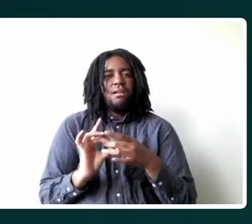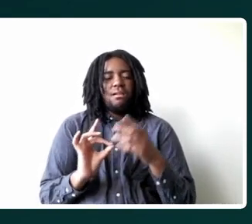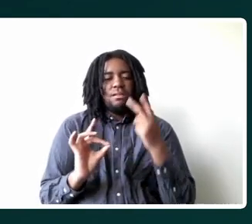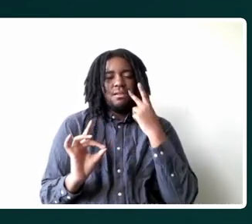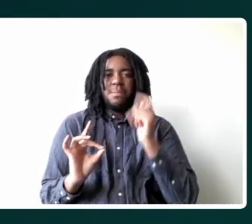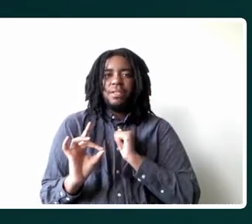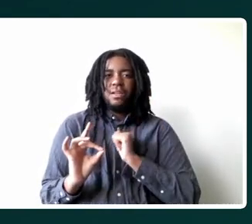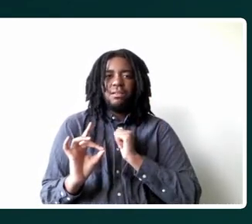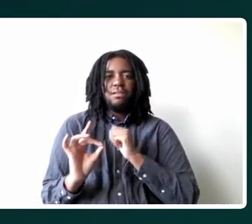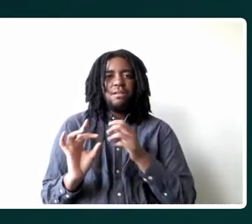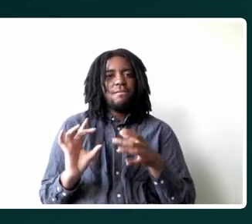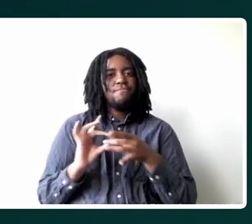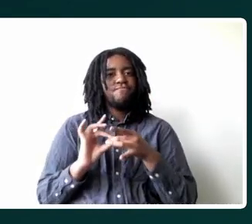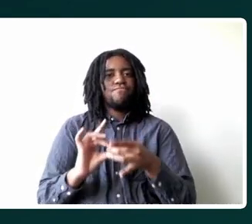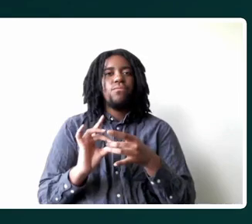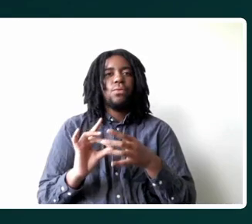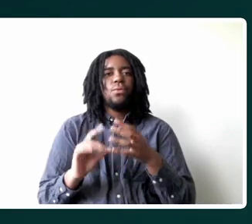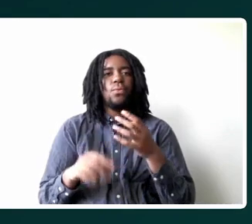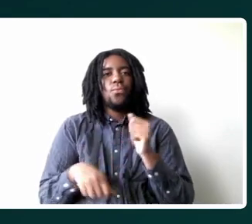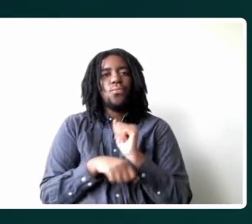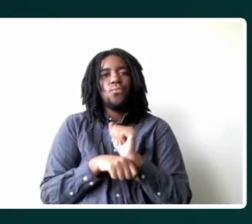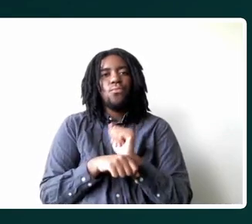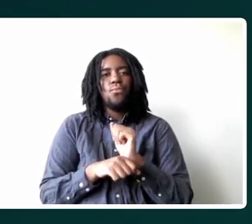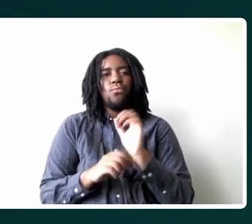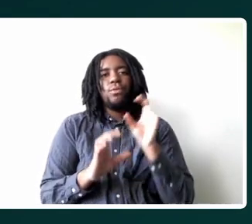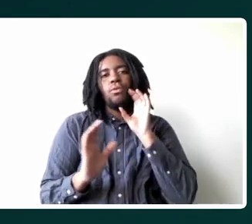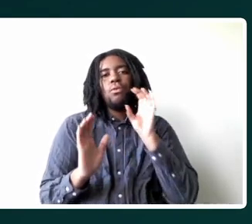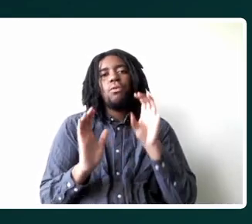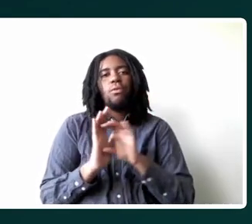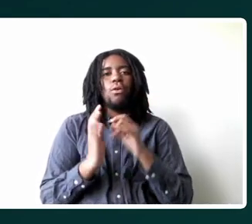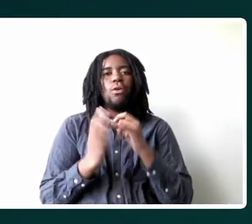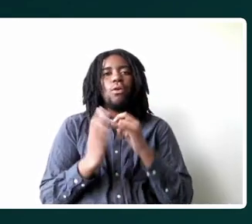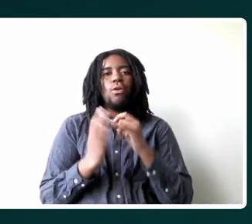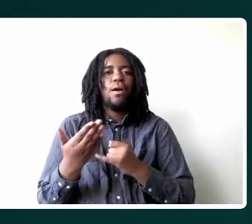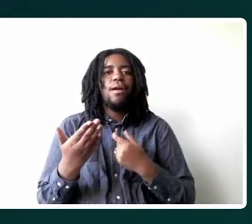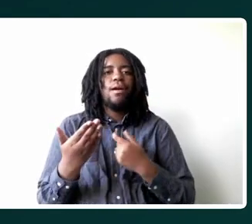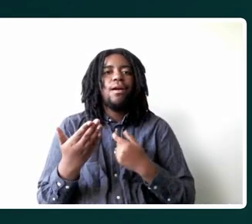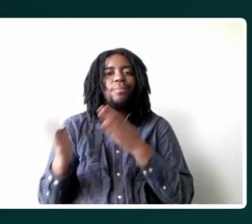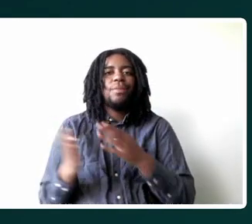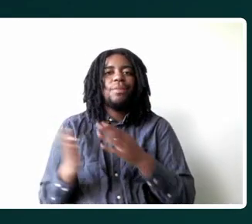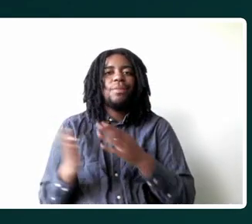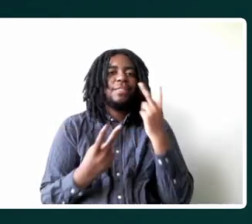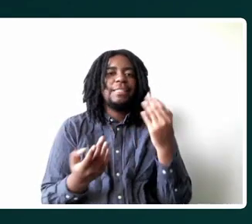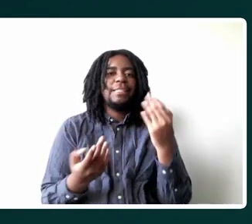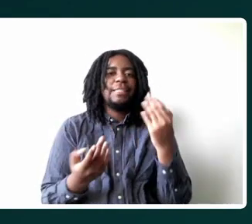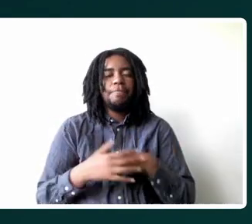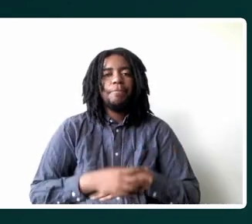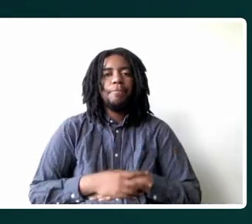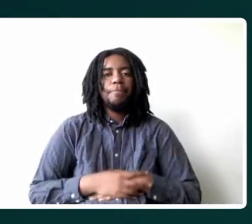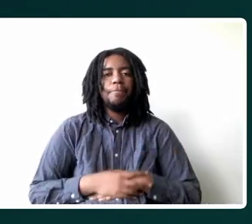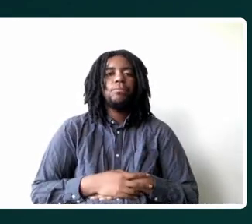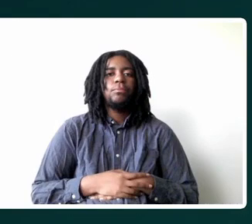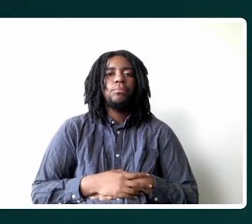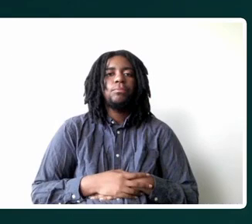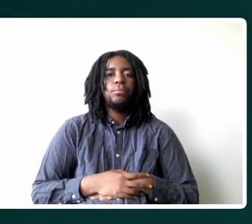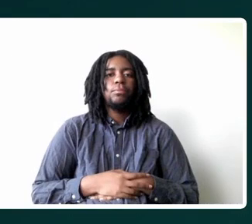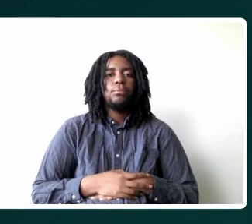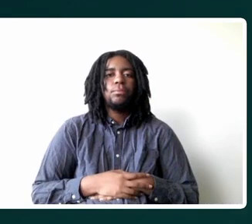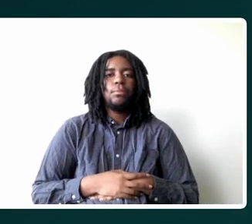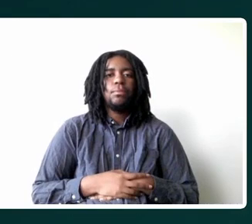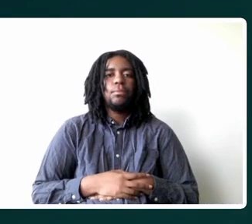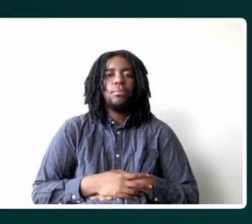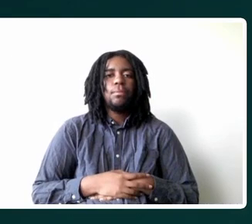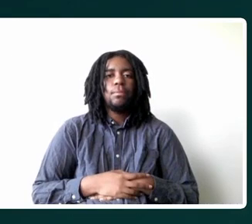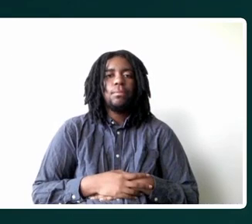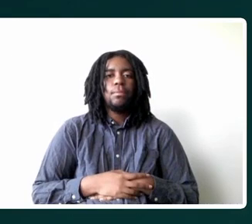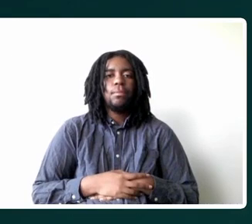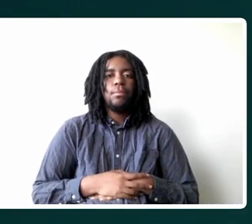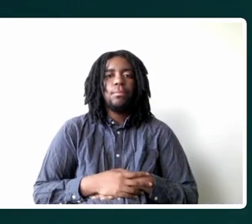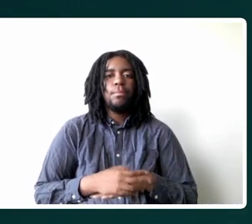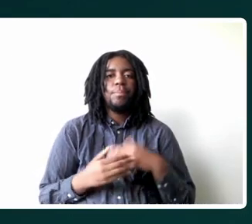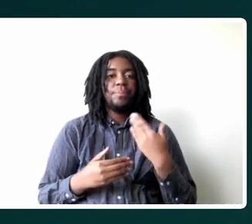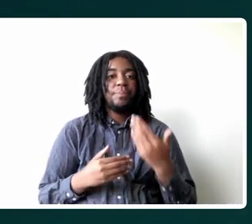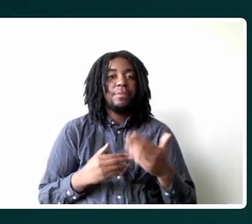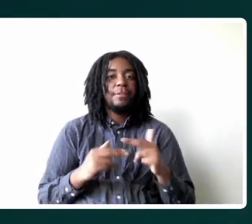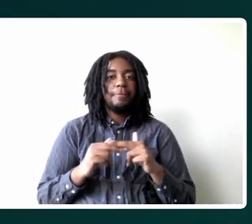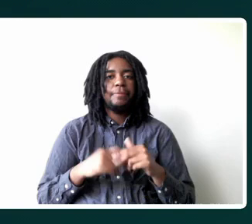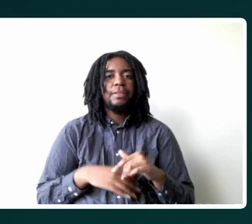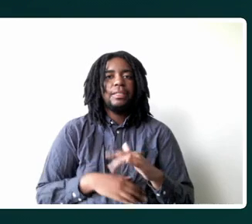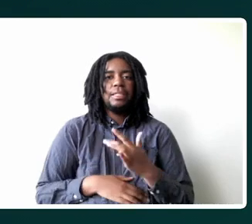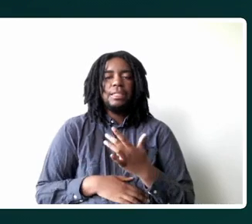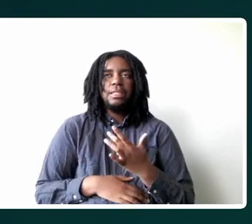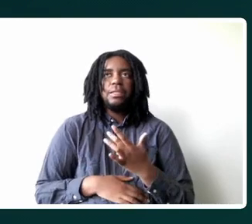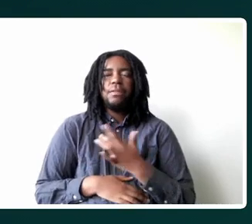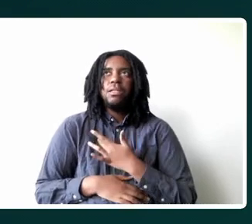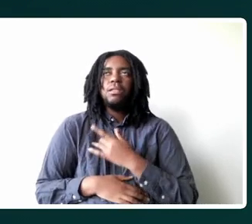plan to visit the museum again." Next slide. "I feel that it is important that my children know my